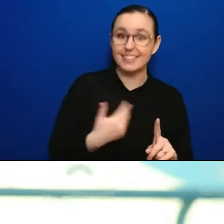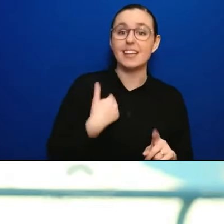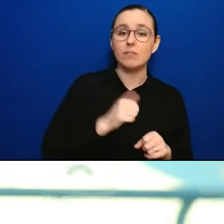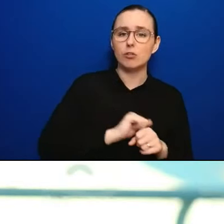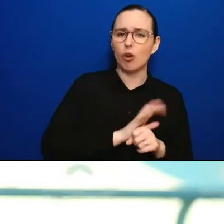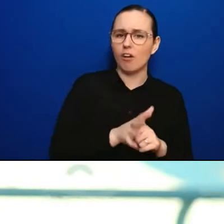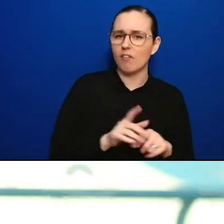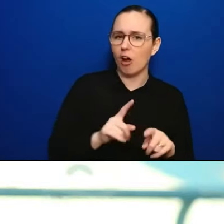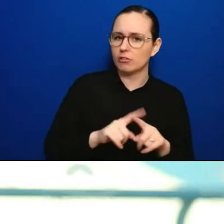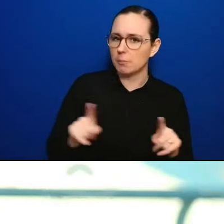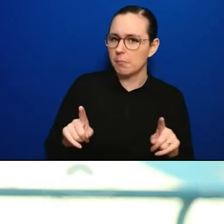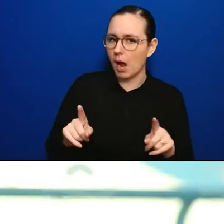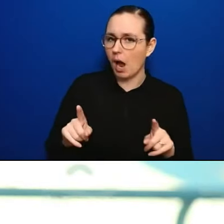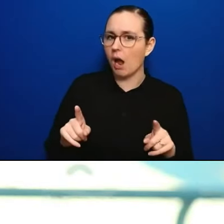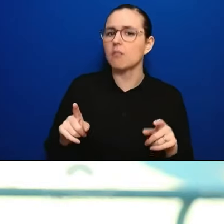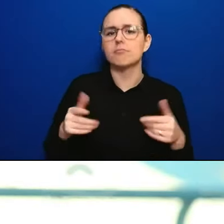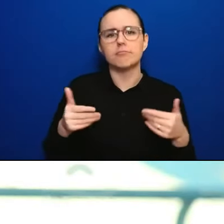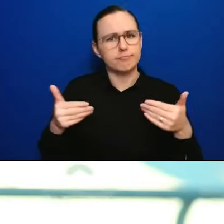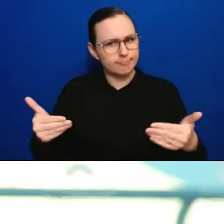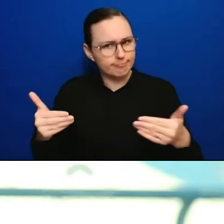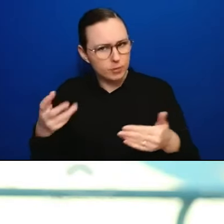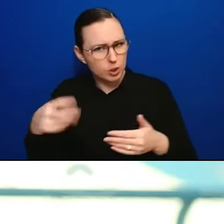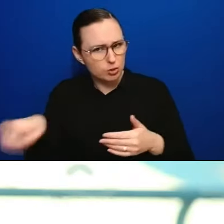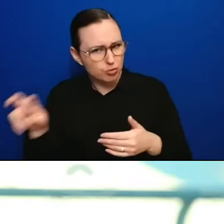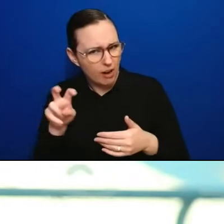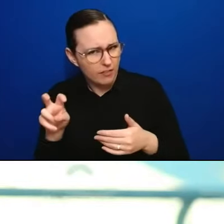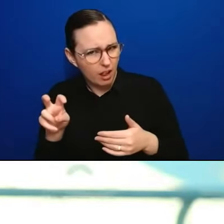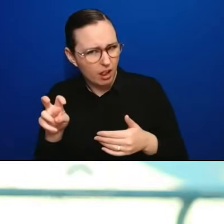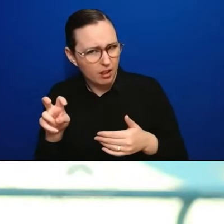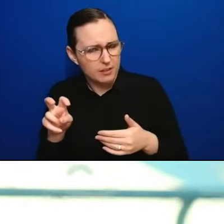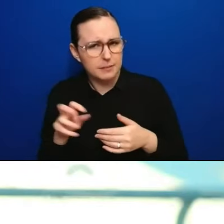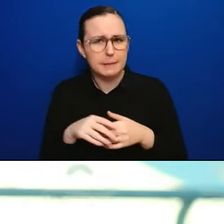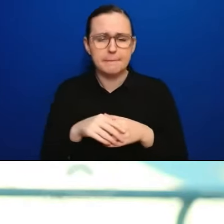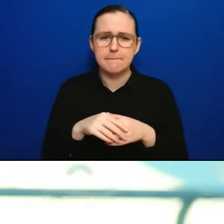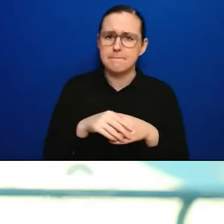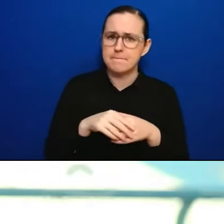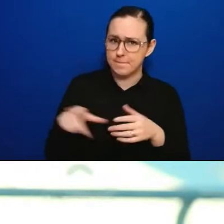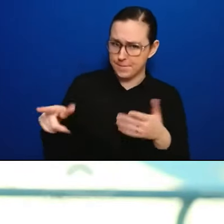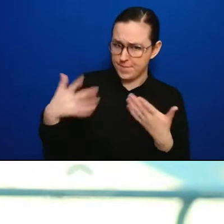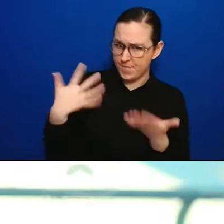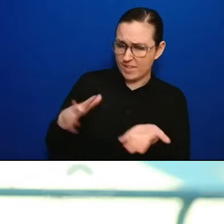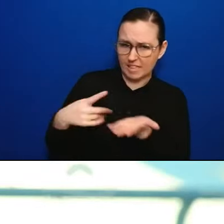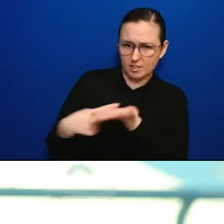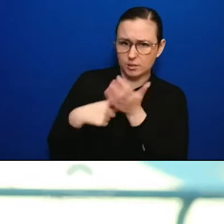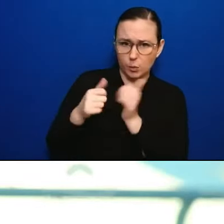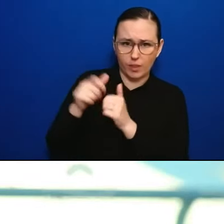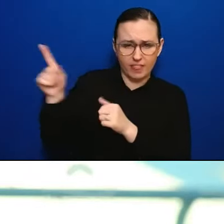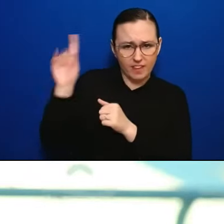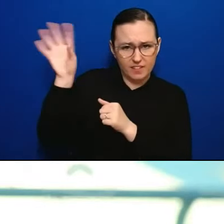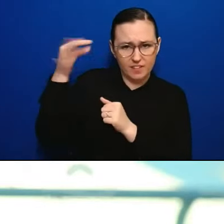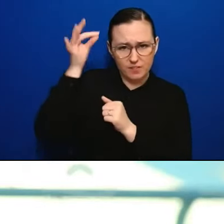tested positive on rapid tests